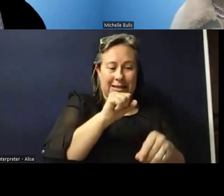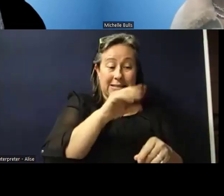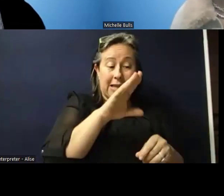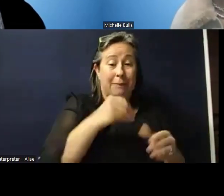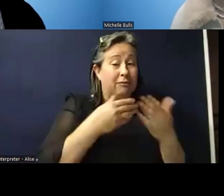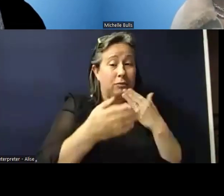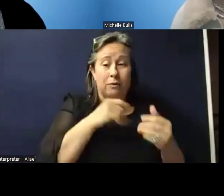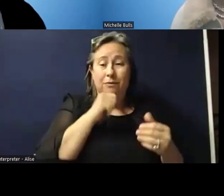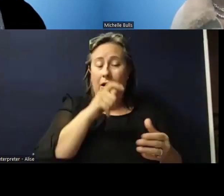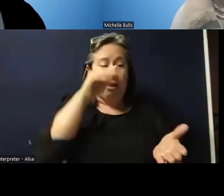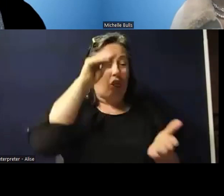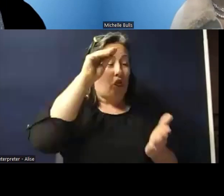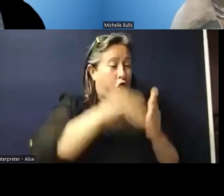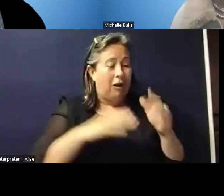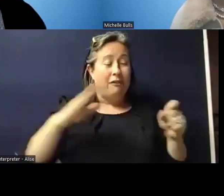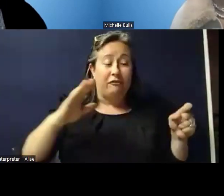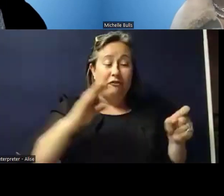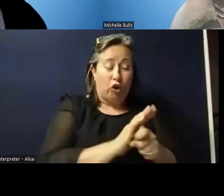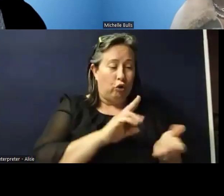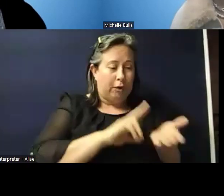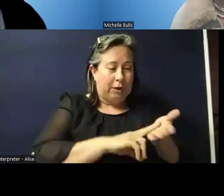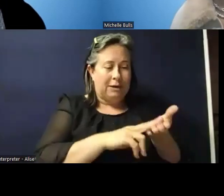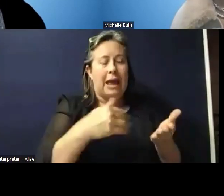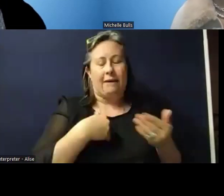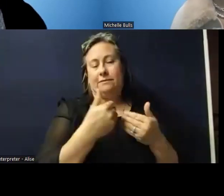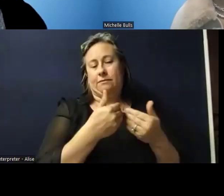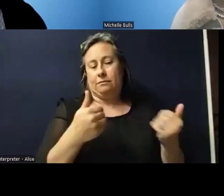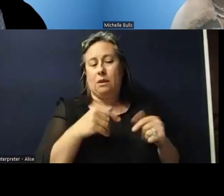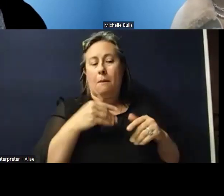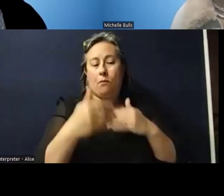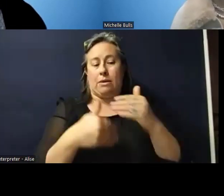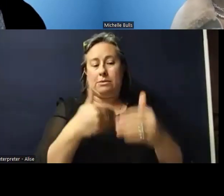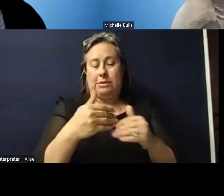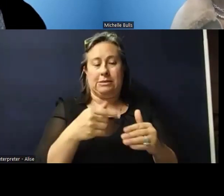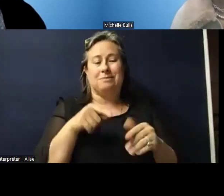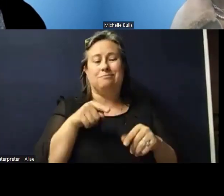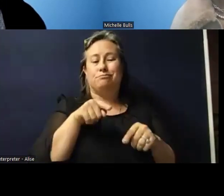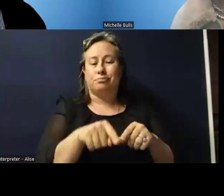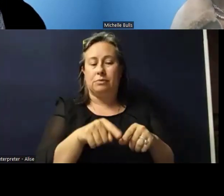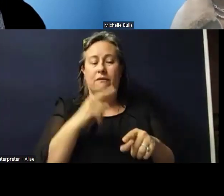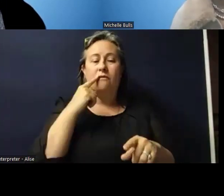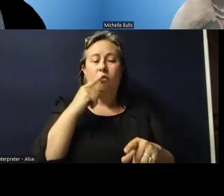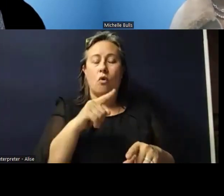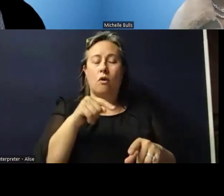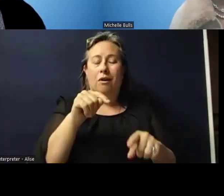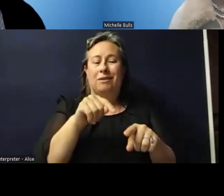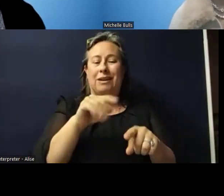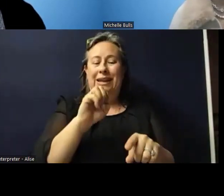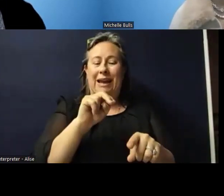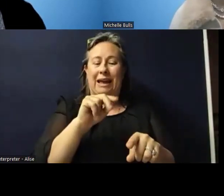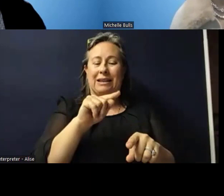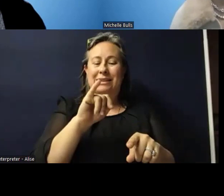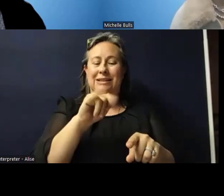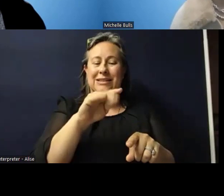they have a separate process for recipients or entities that are only obtaining a UEI